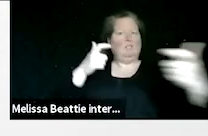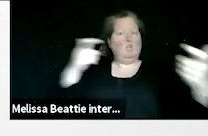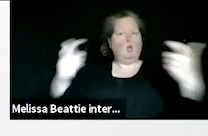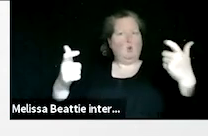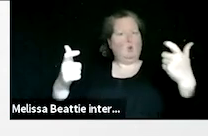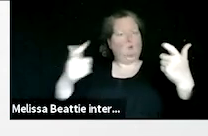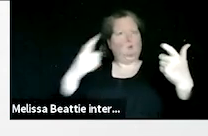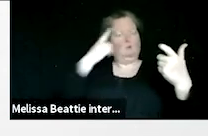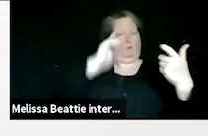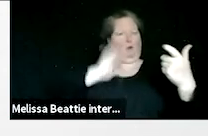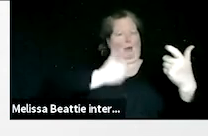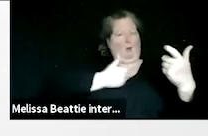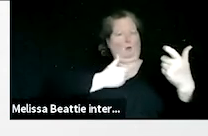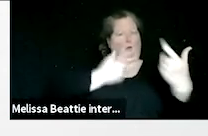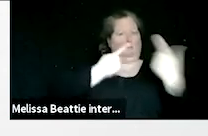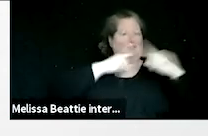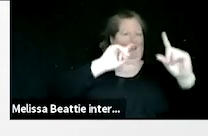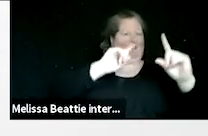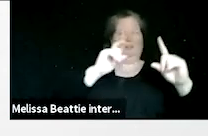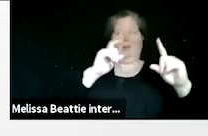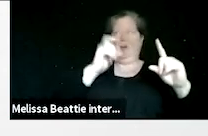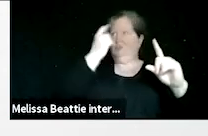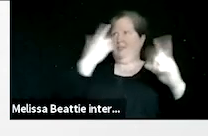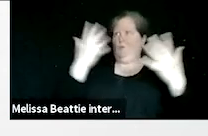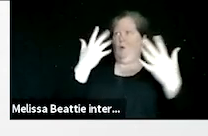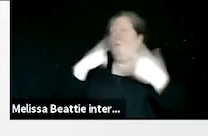and understanding what's worked saved us some growing pains on some things,